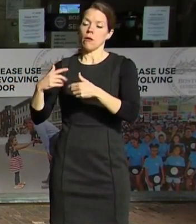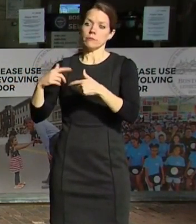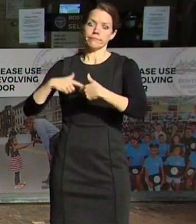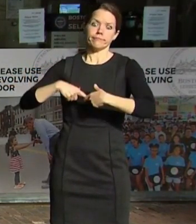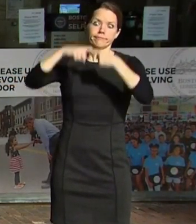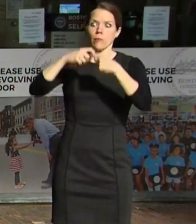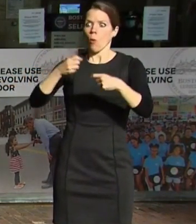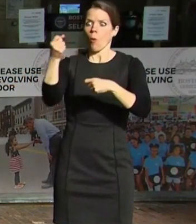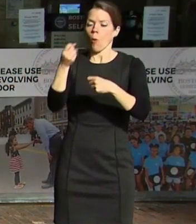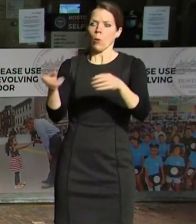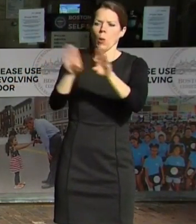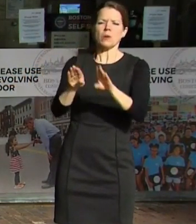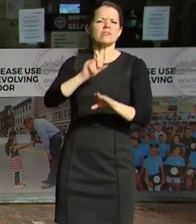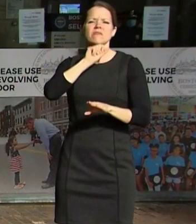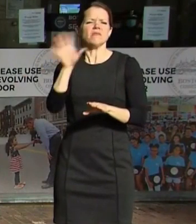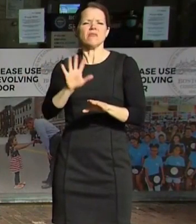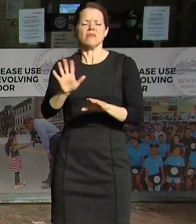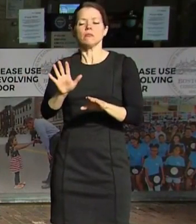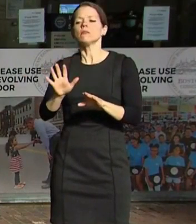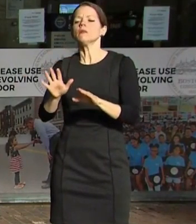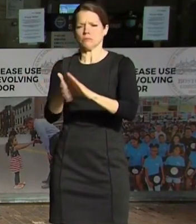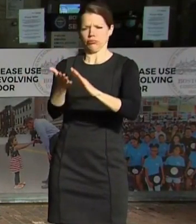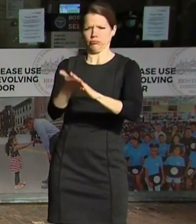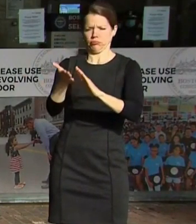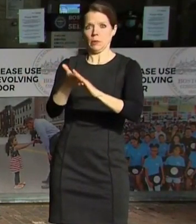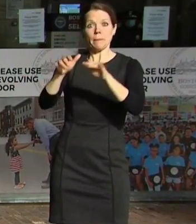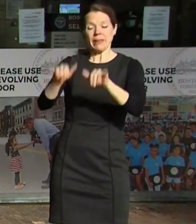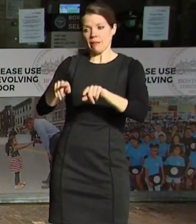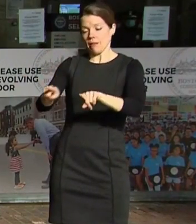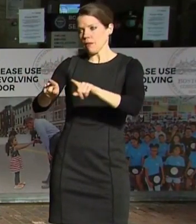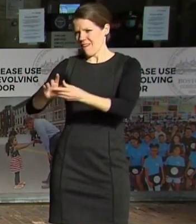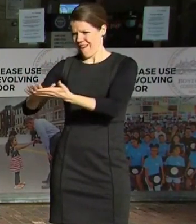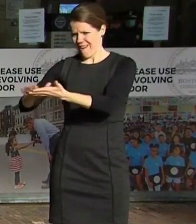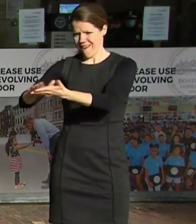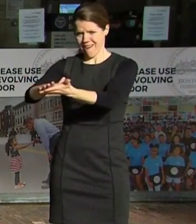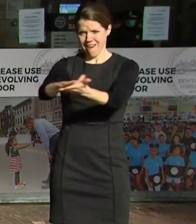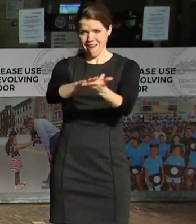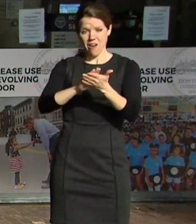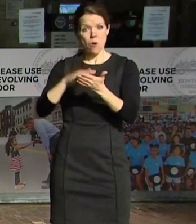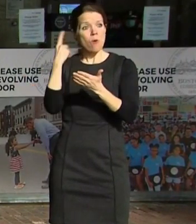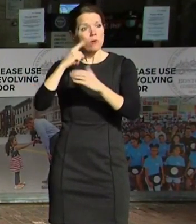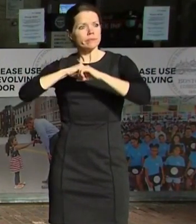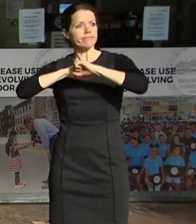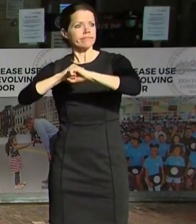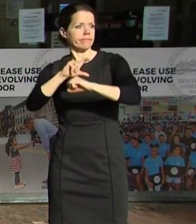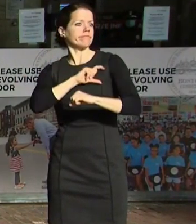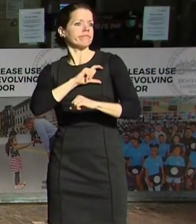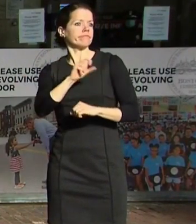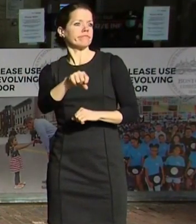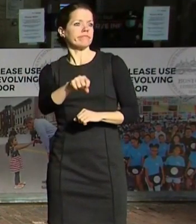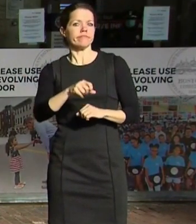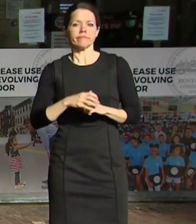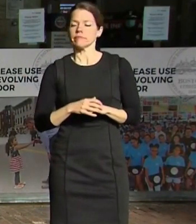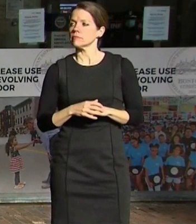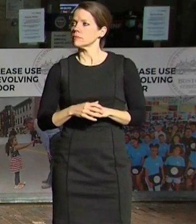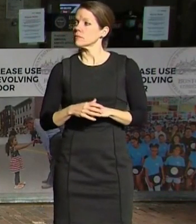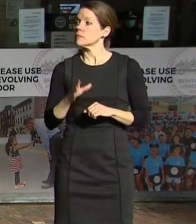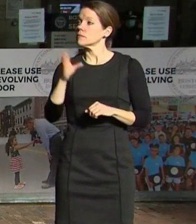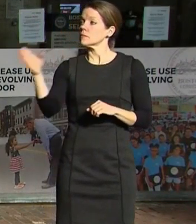MAKE SURE FROM FLOOR TO CEILING THAT WE TRY TO ERADICATE THAT VIRUS OR ANY SEMBLANCE OF IT